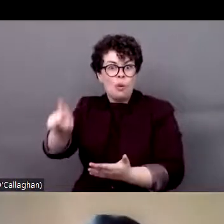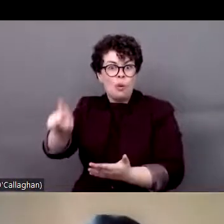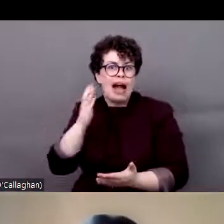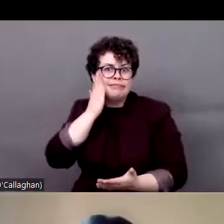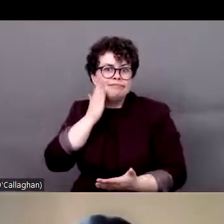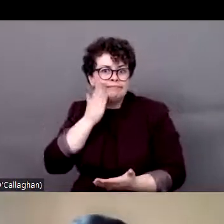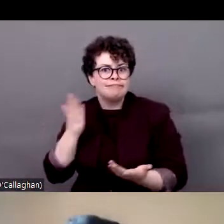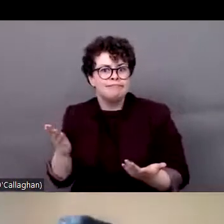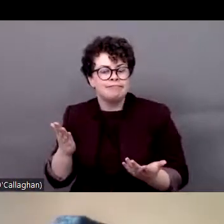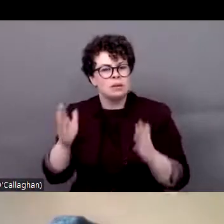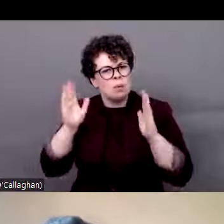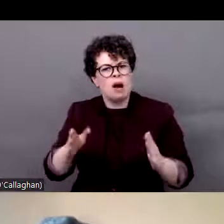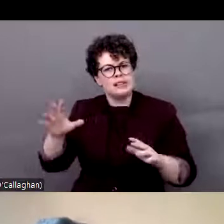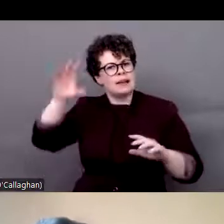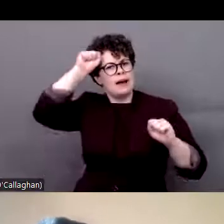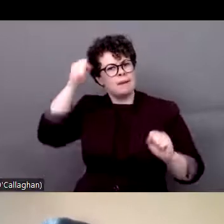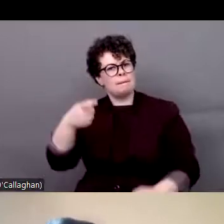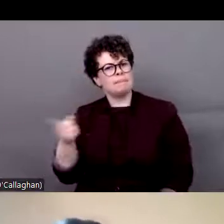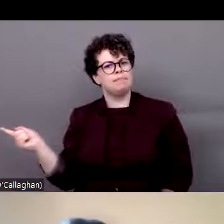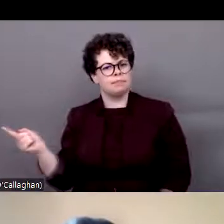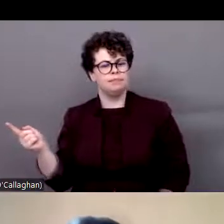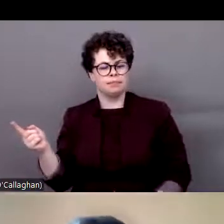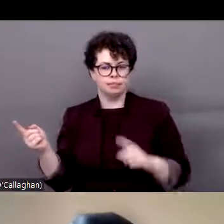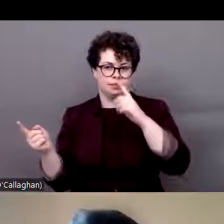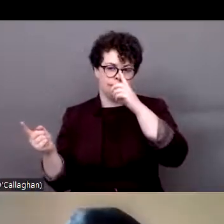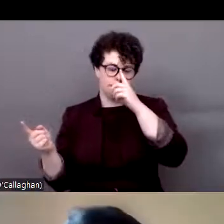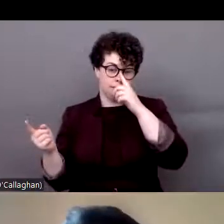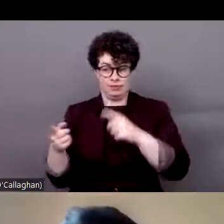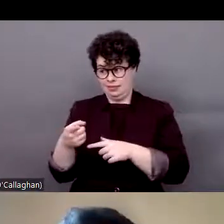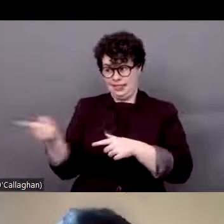this population because here in Brazil, this population has